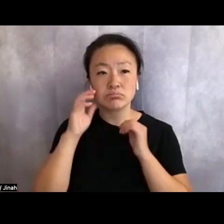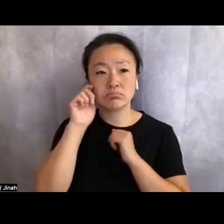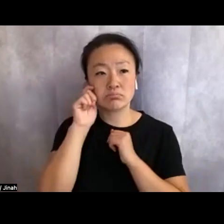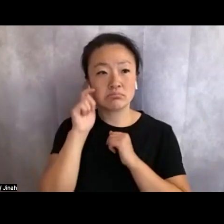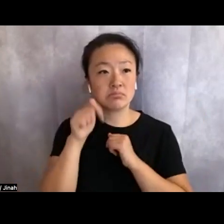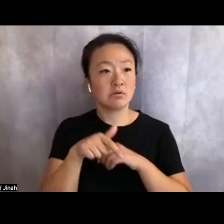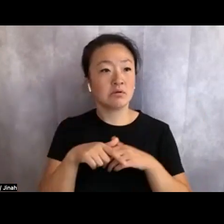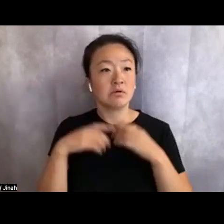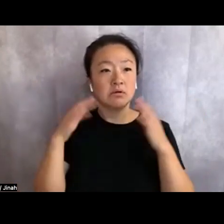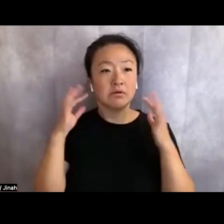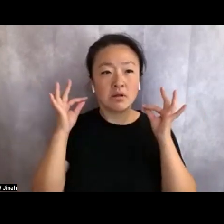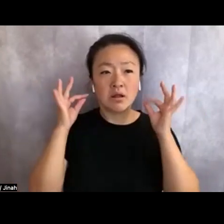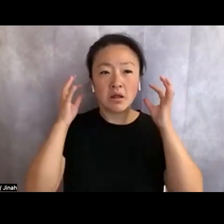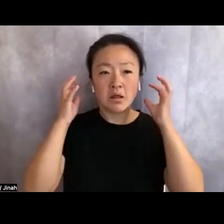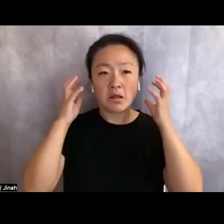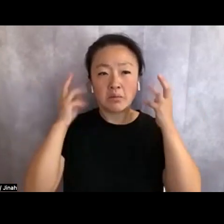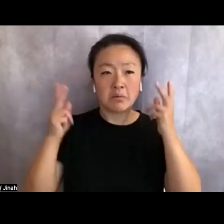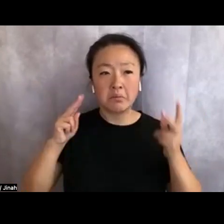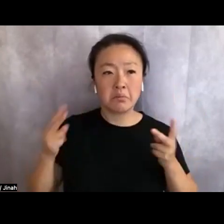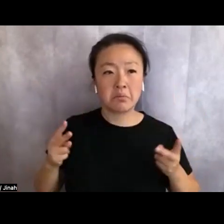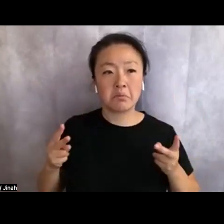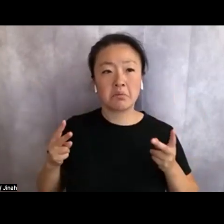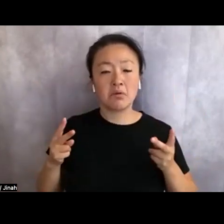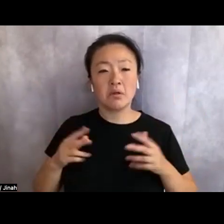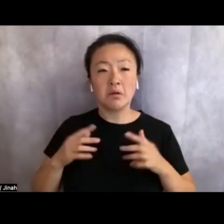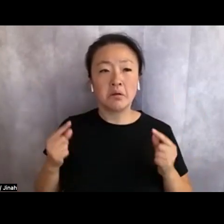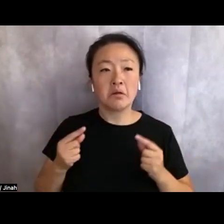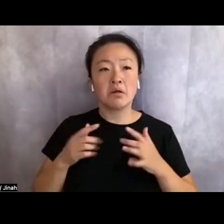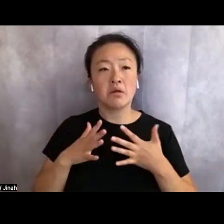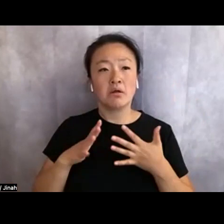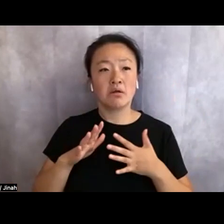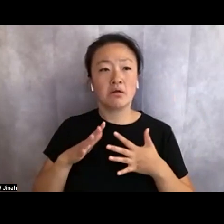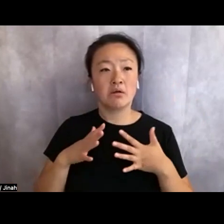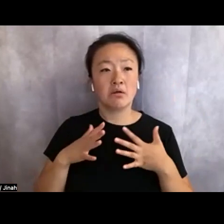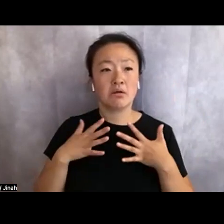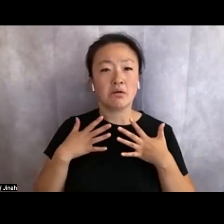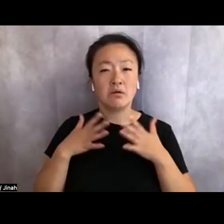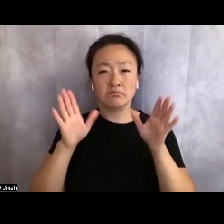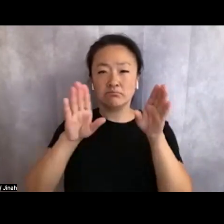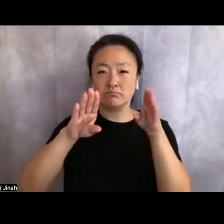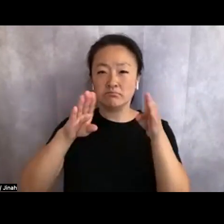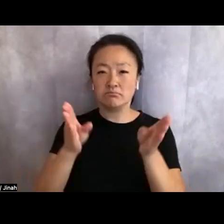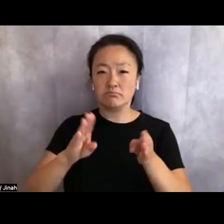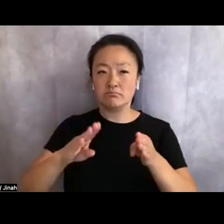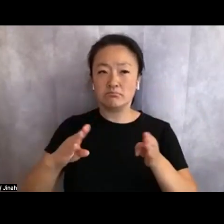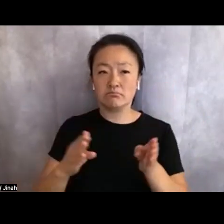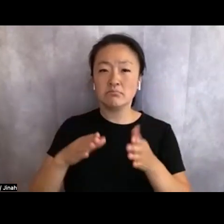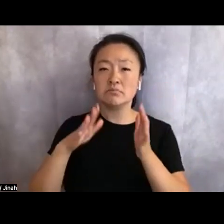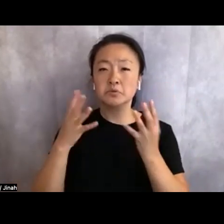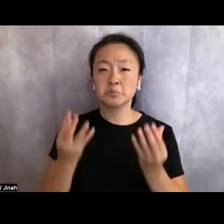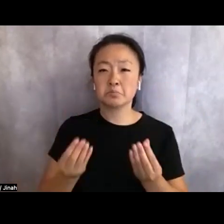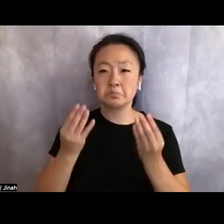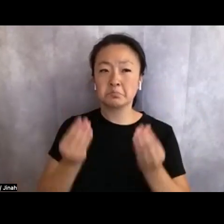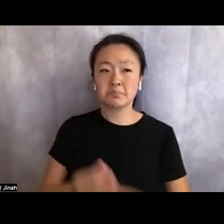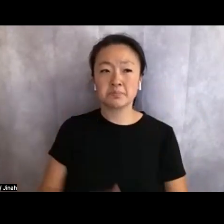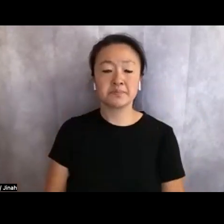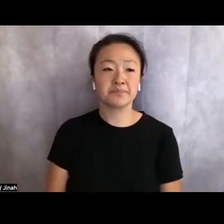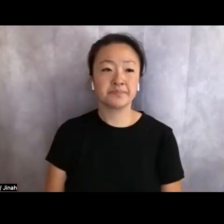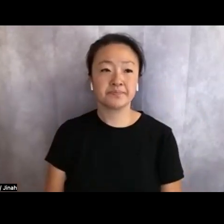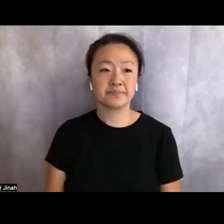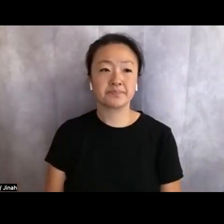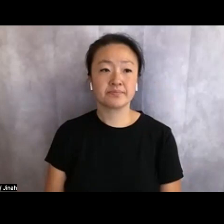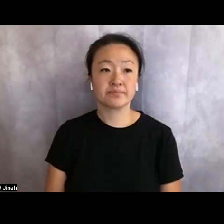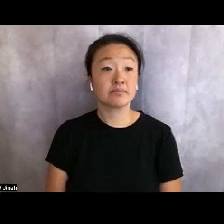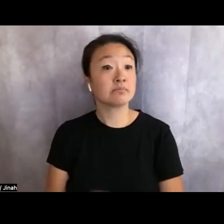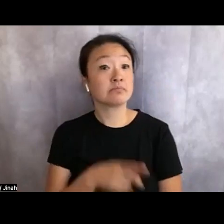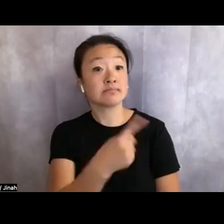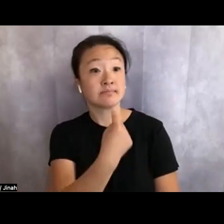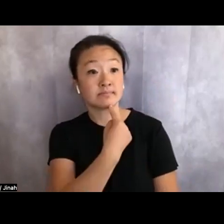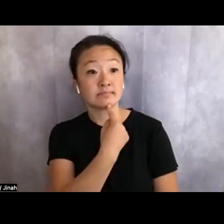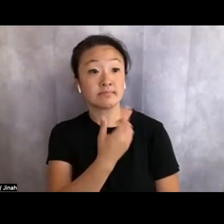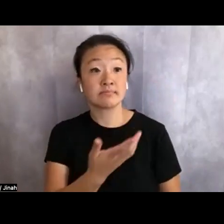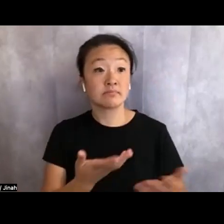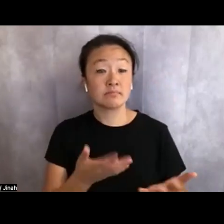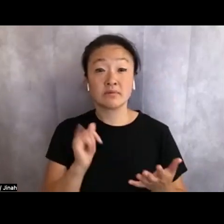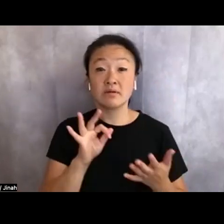ache knit quilt throughout. Curvature, a soft thing. They said, if we hum close,